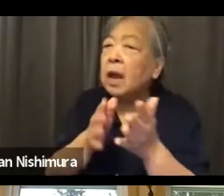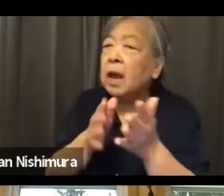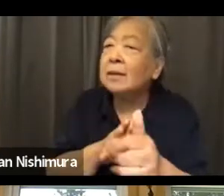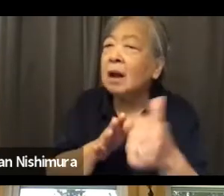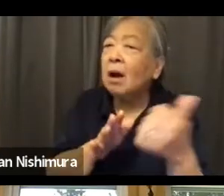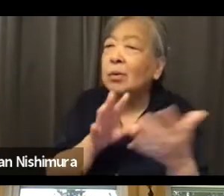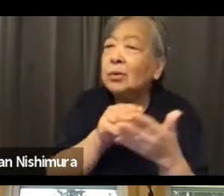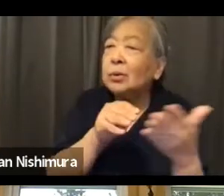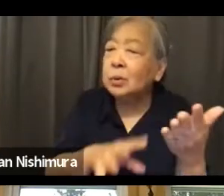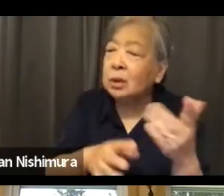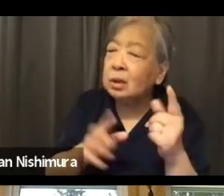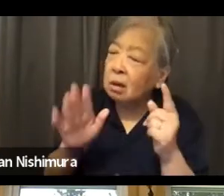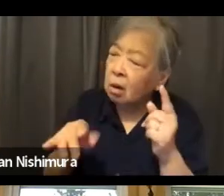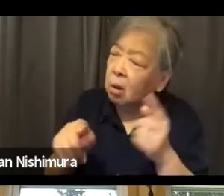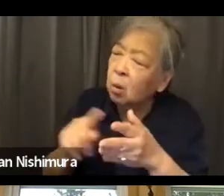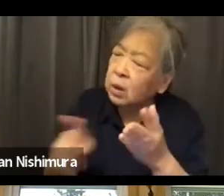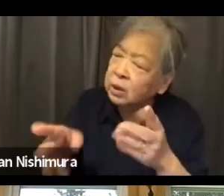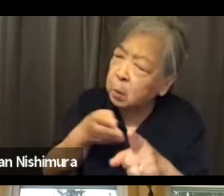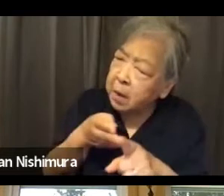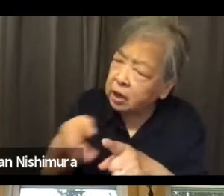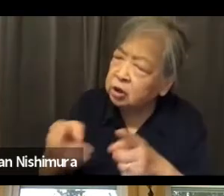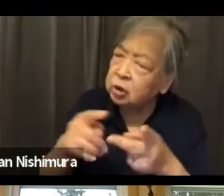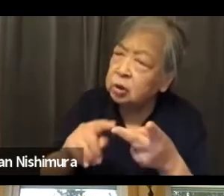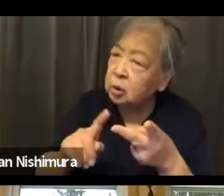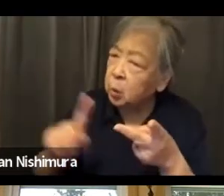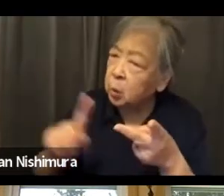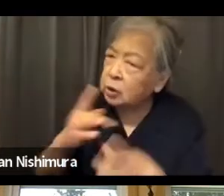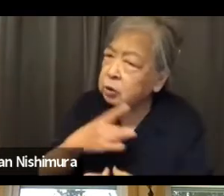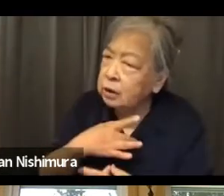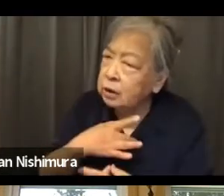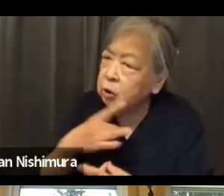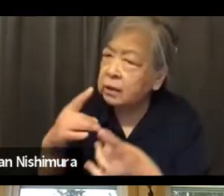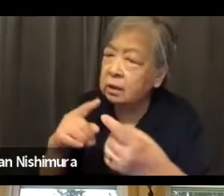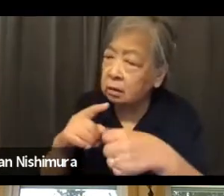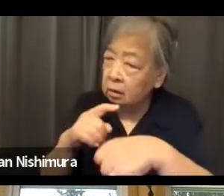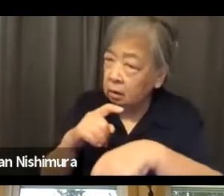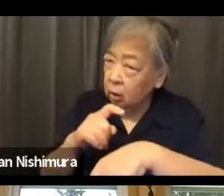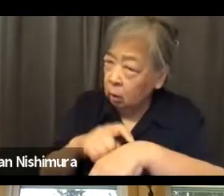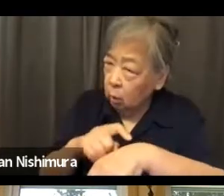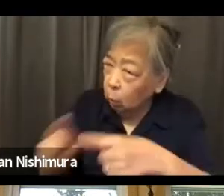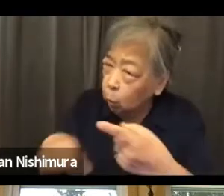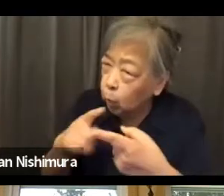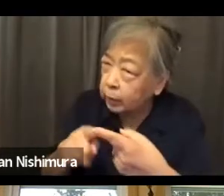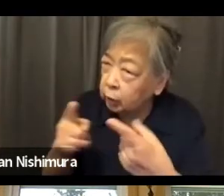Do you have any geographical interests? What is the time that you would like to study abroad?